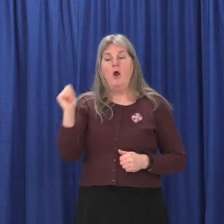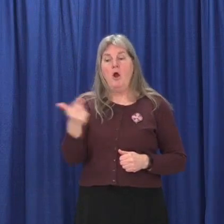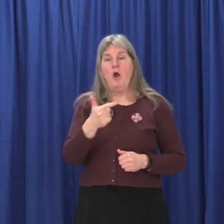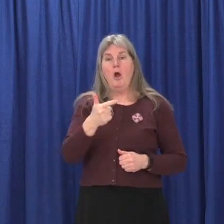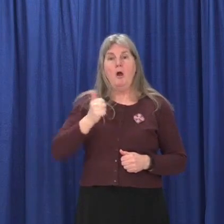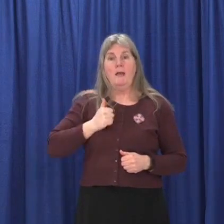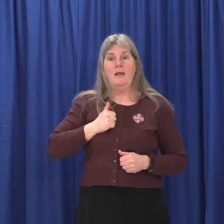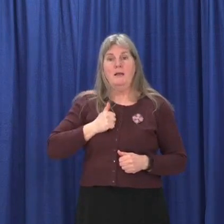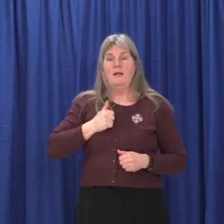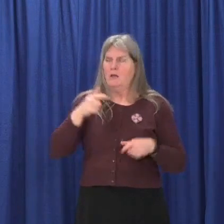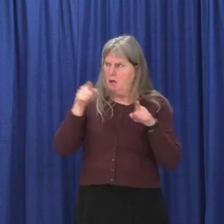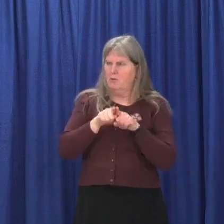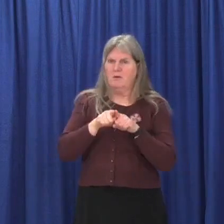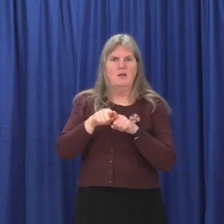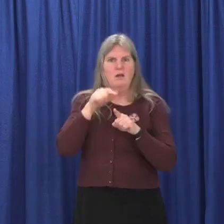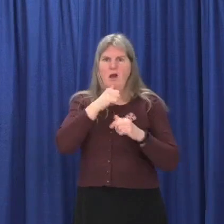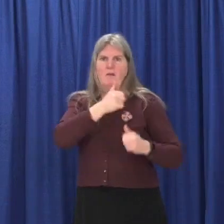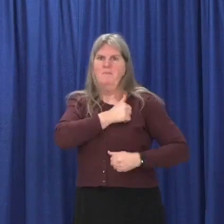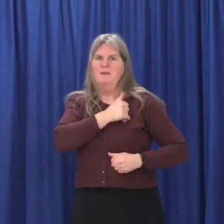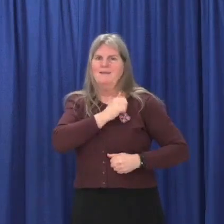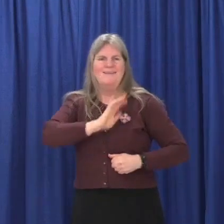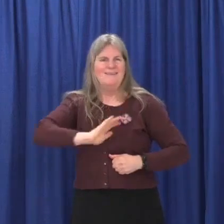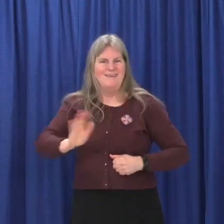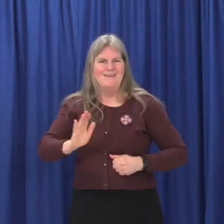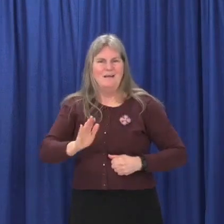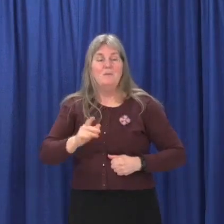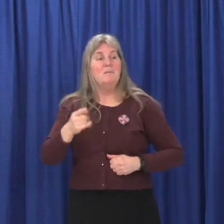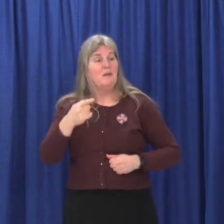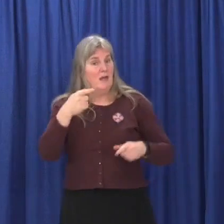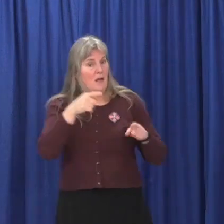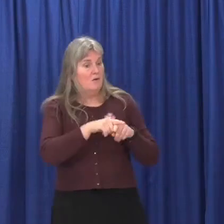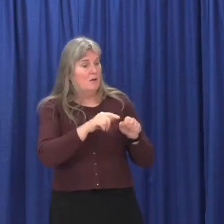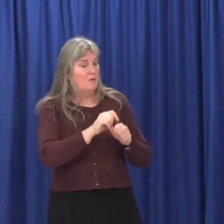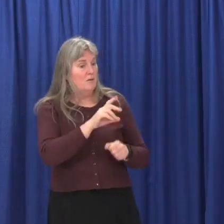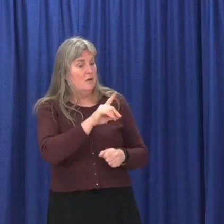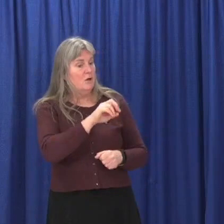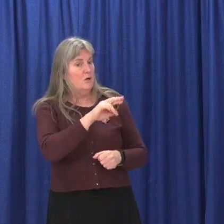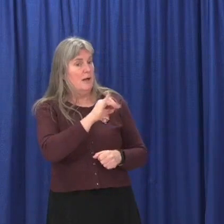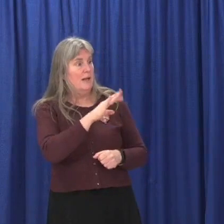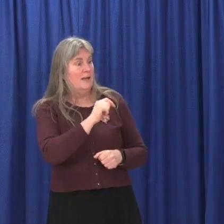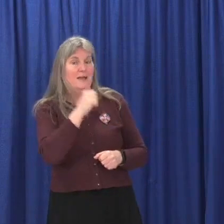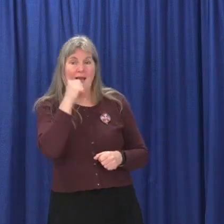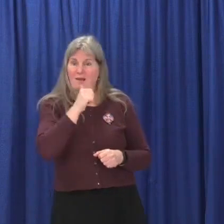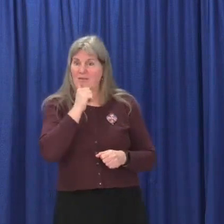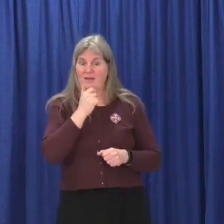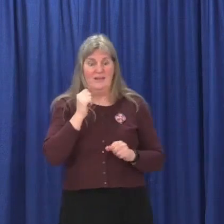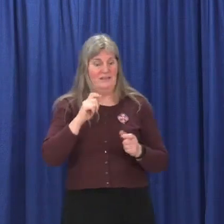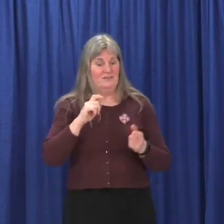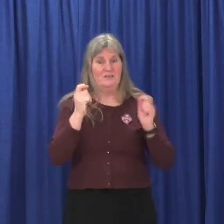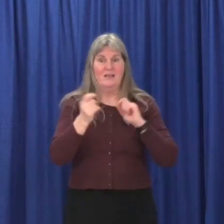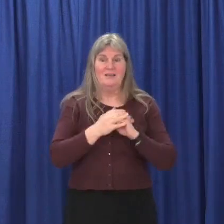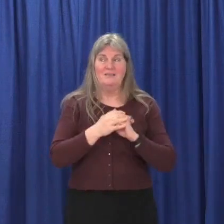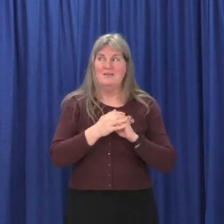I agree with Dr. Elliott, every day moving forward is a new day. We're getting more sunshine every day